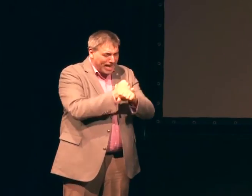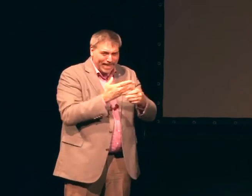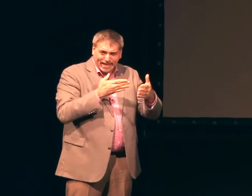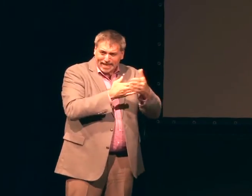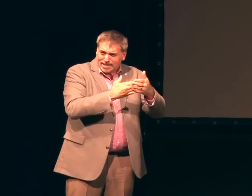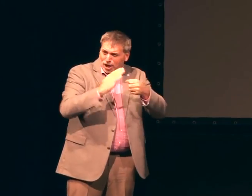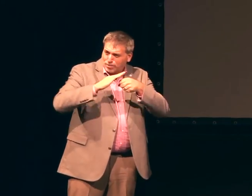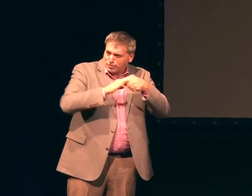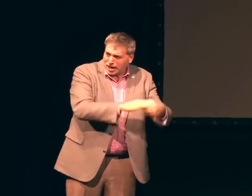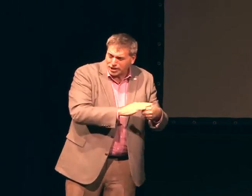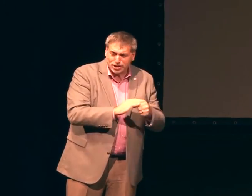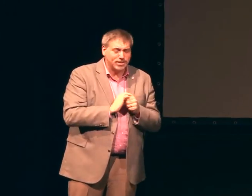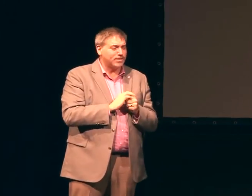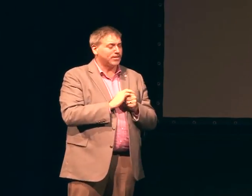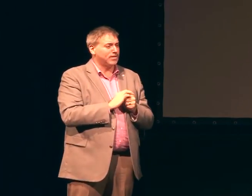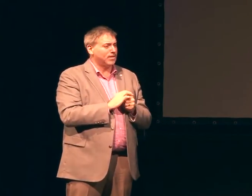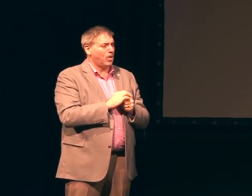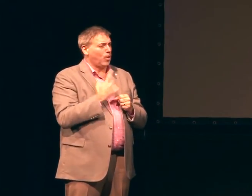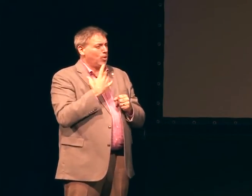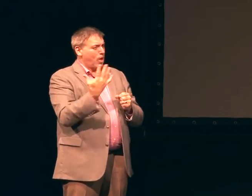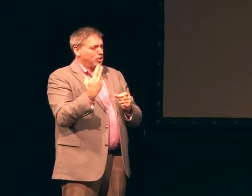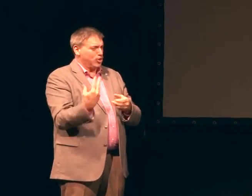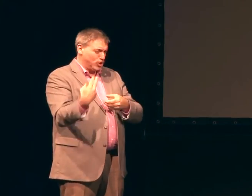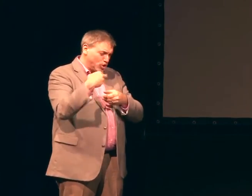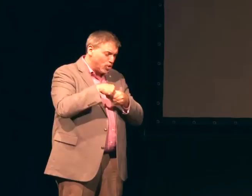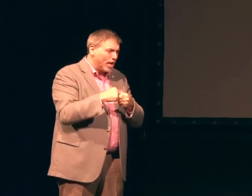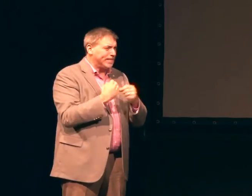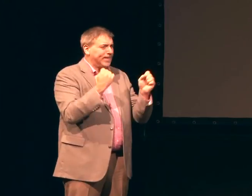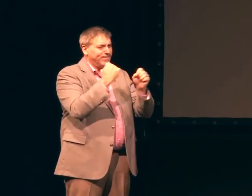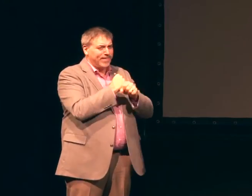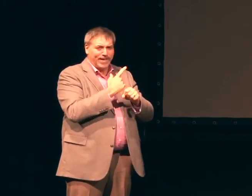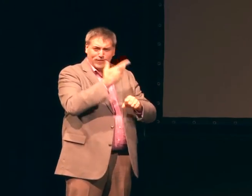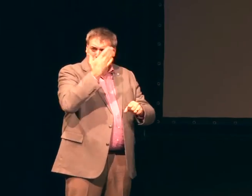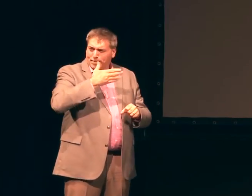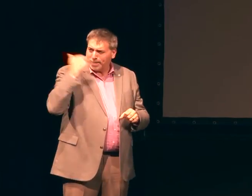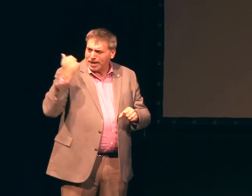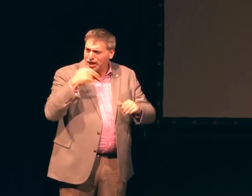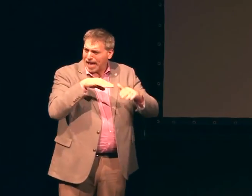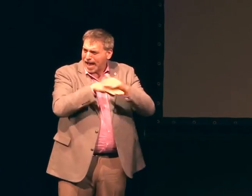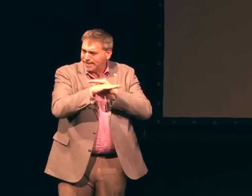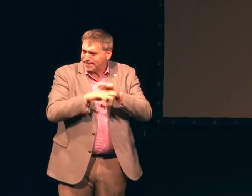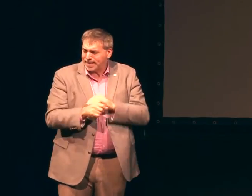so that we can work together to fight oppression. We want you to join us to fight